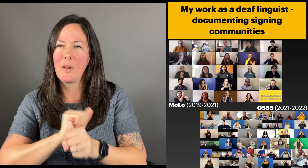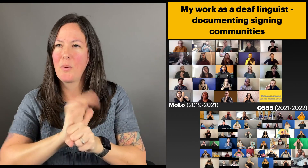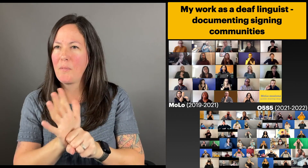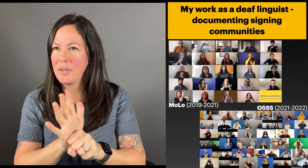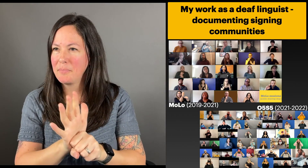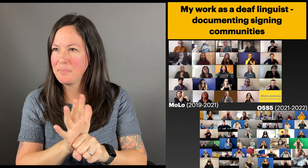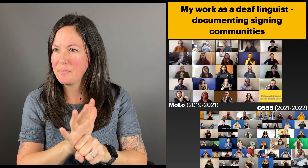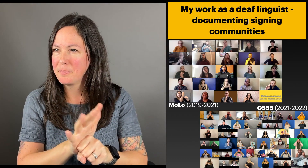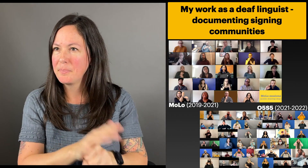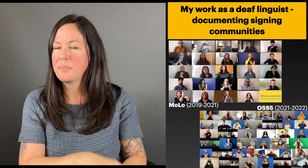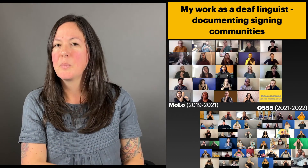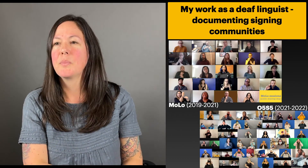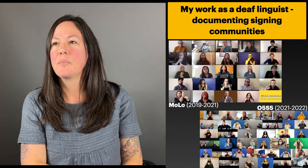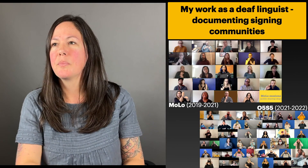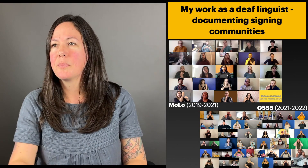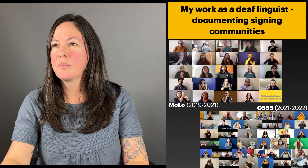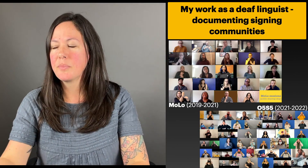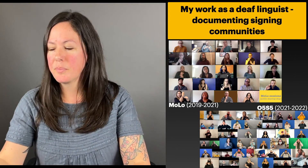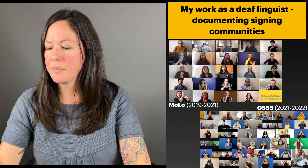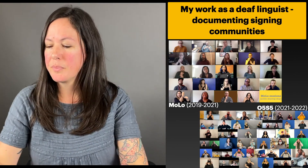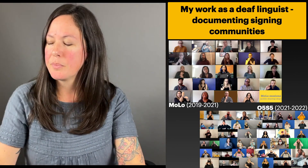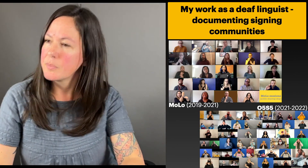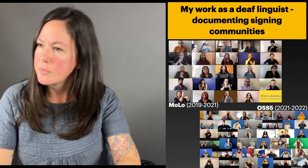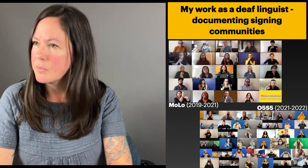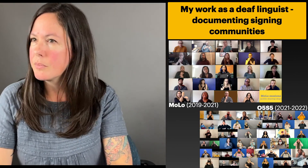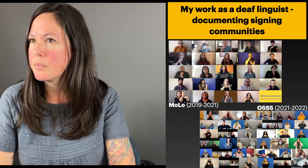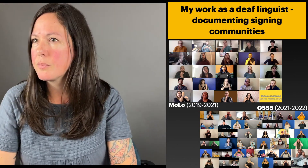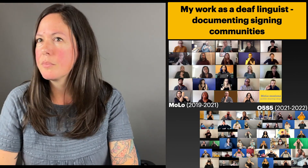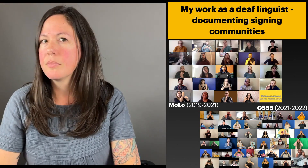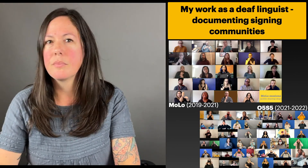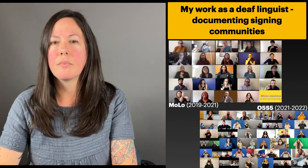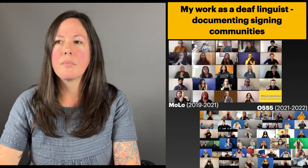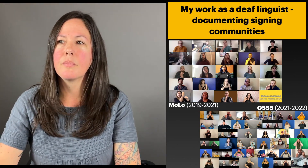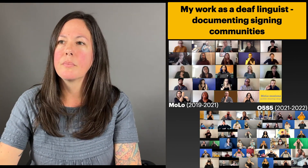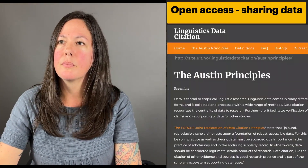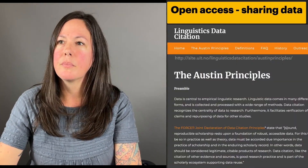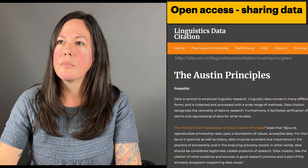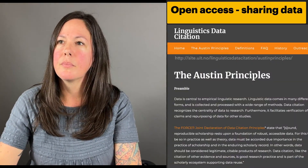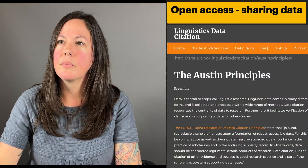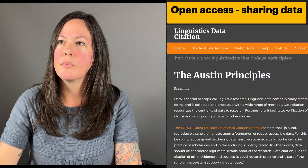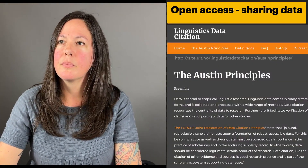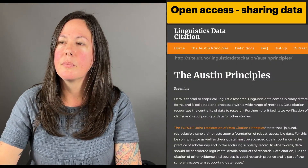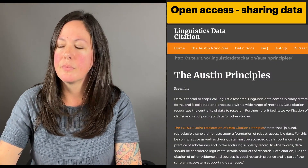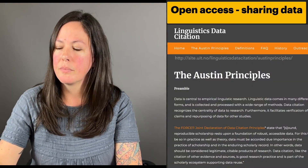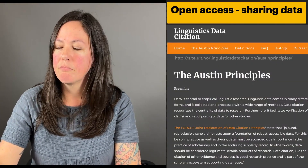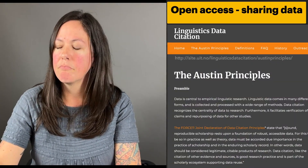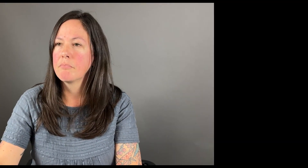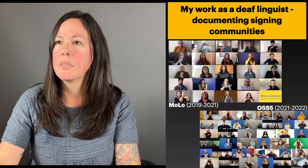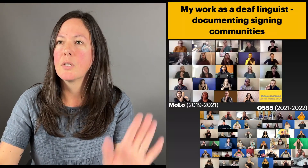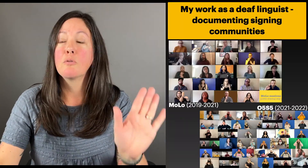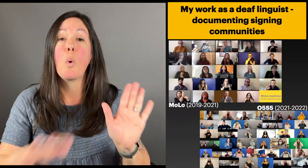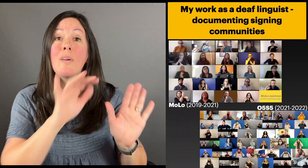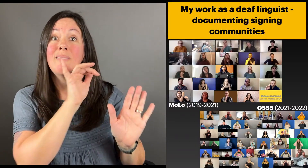you what the full name is later and the documenting coid project 05 S5 that's uh